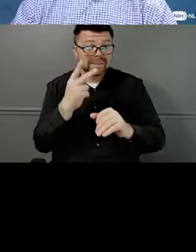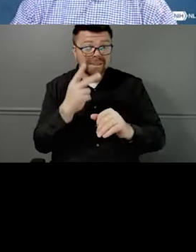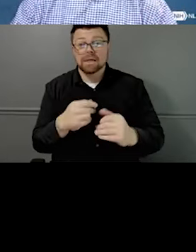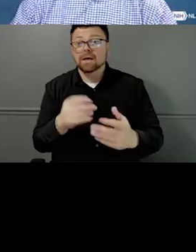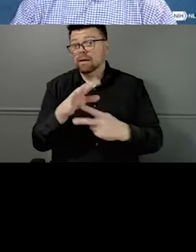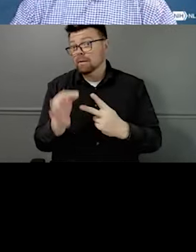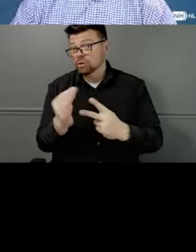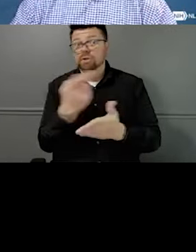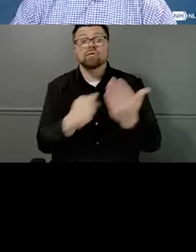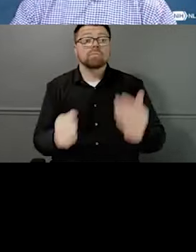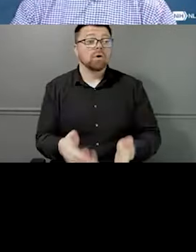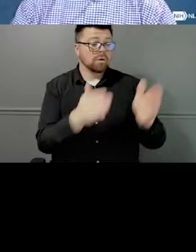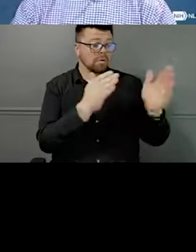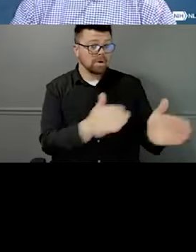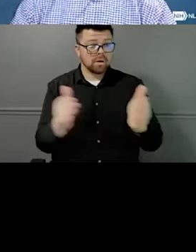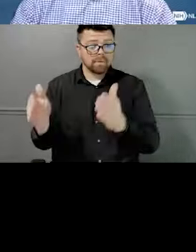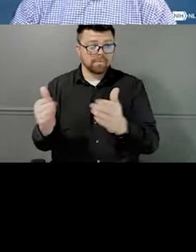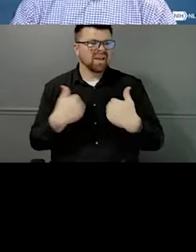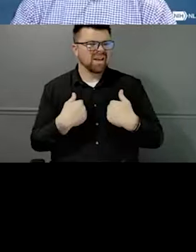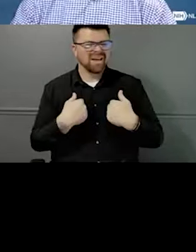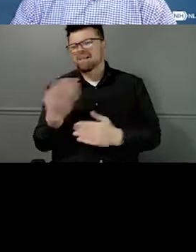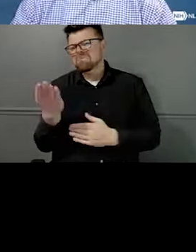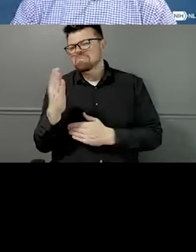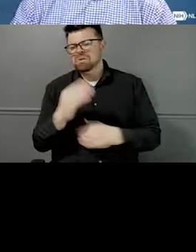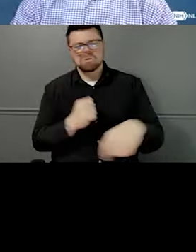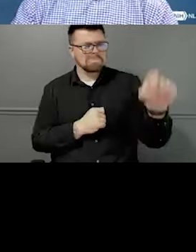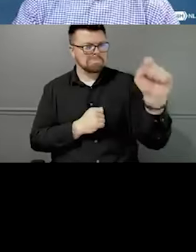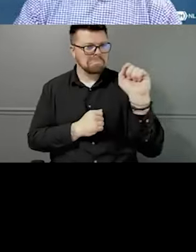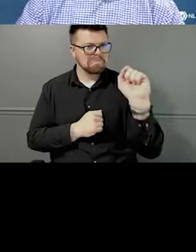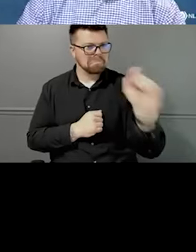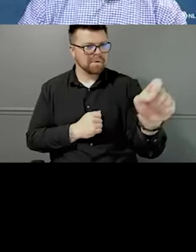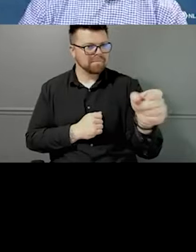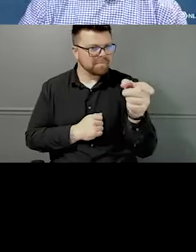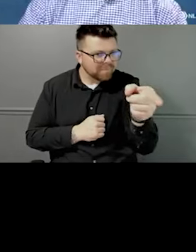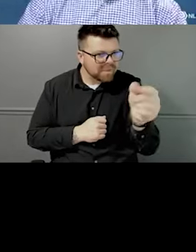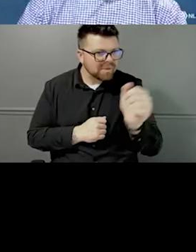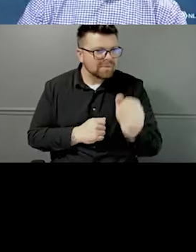I have a blue dot right next to the current pending other support form for